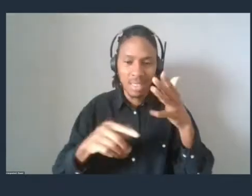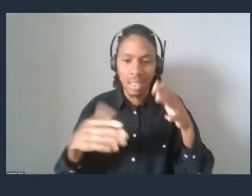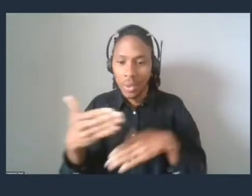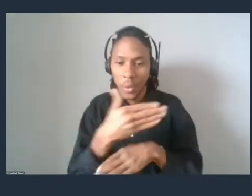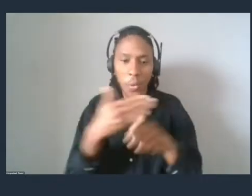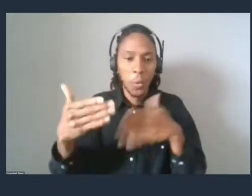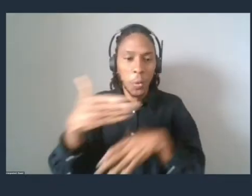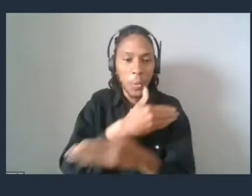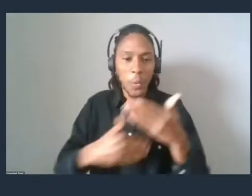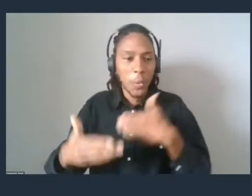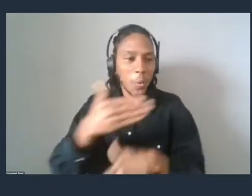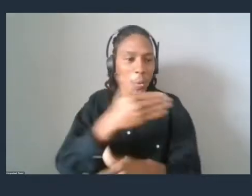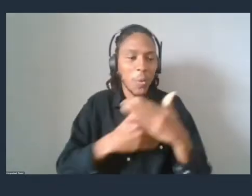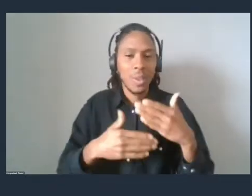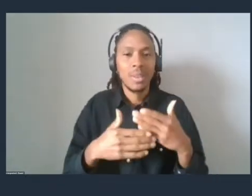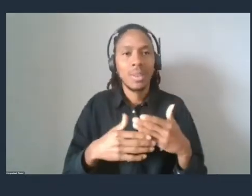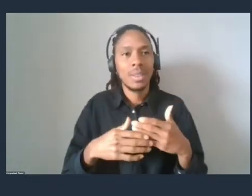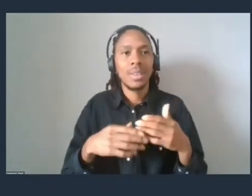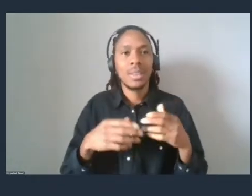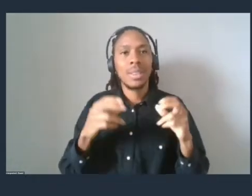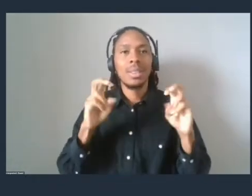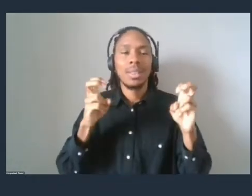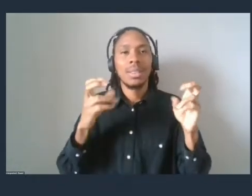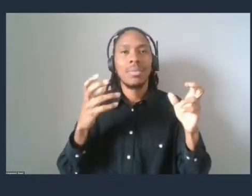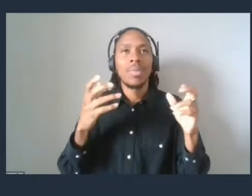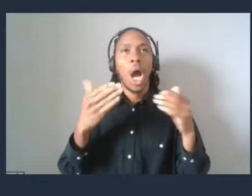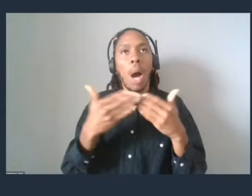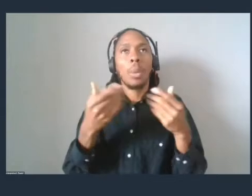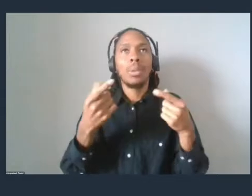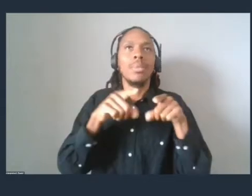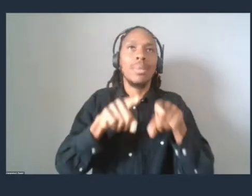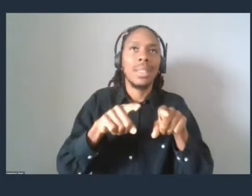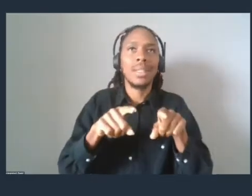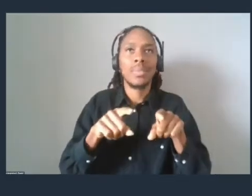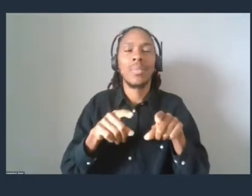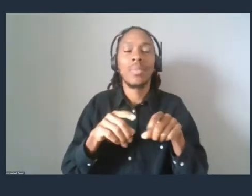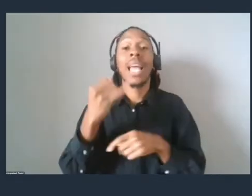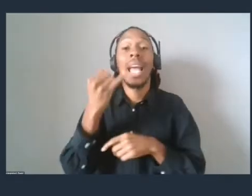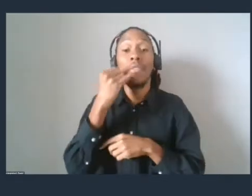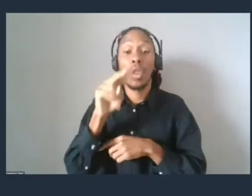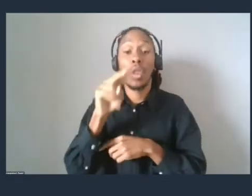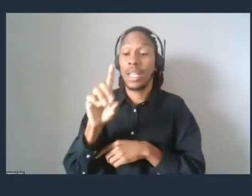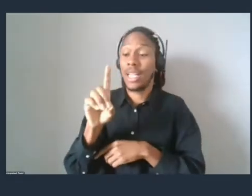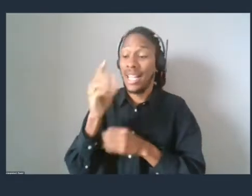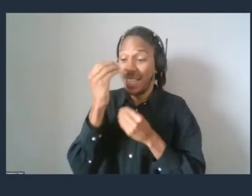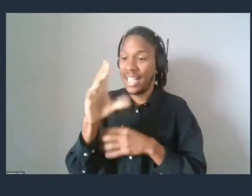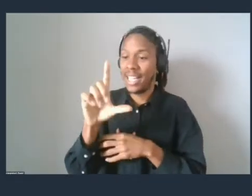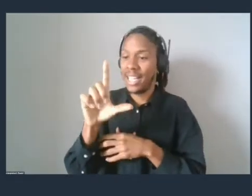It is kind of an apt analogy. So if you look up data lake on the internet, I think you get a definition,